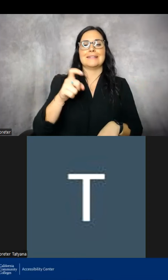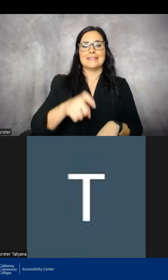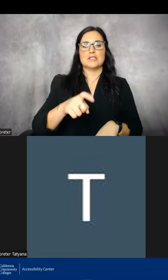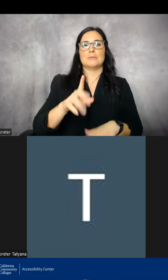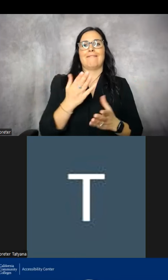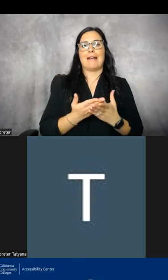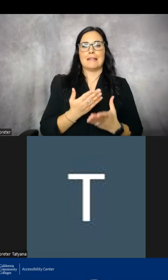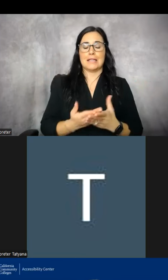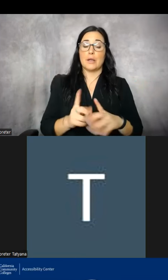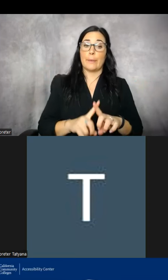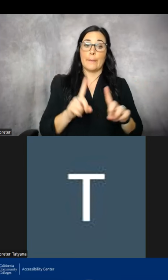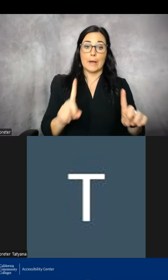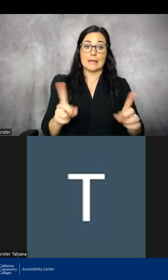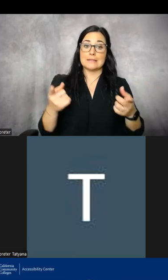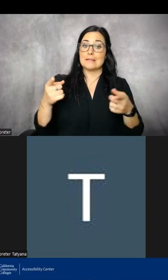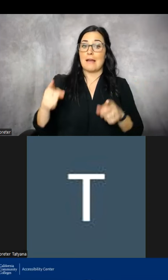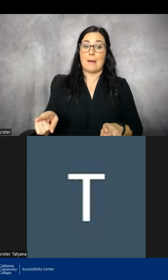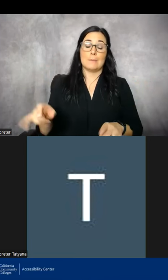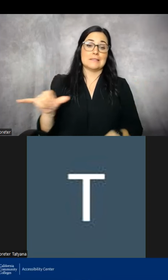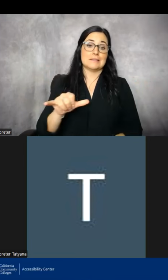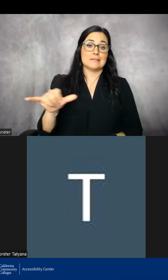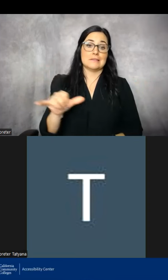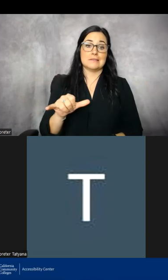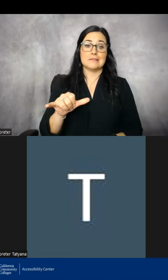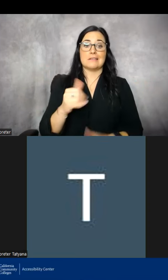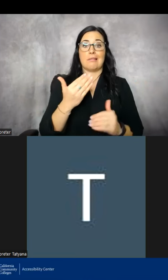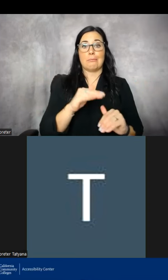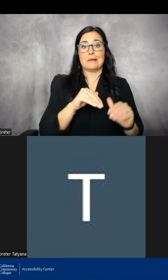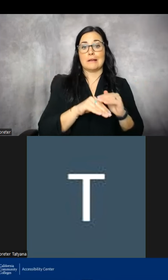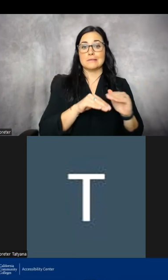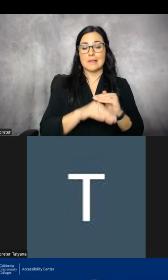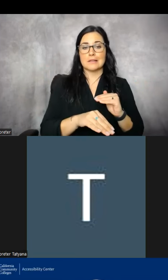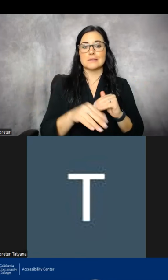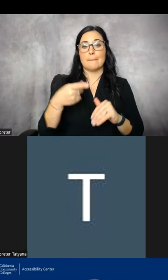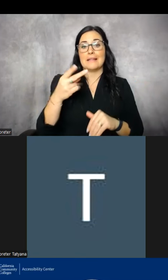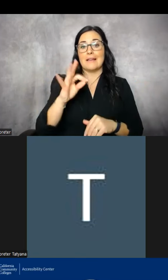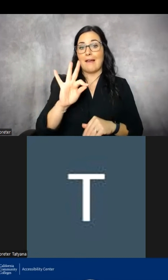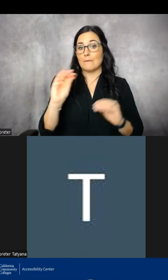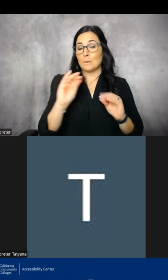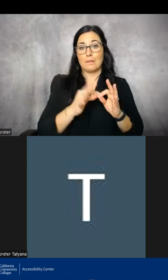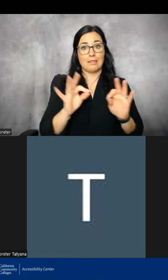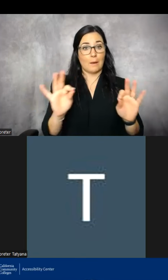Otherwise it happens as the limit access. A PDF with no language to boast,